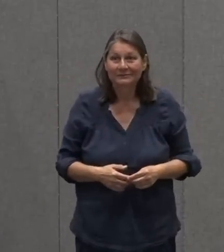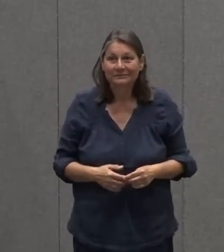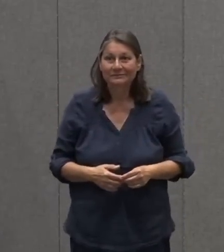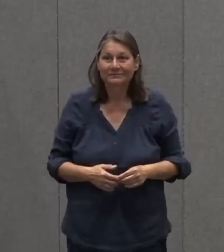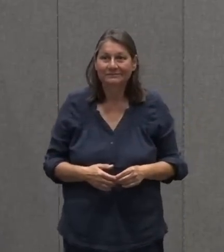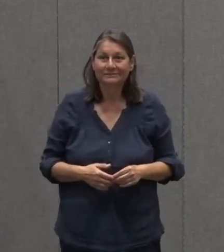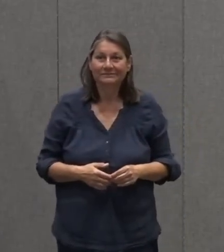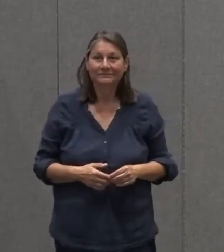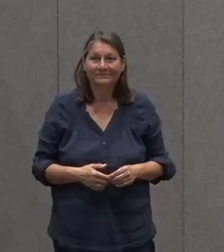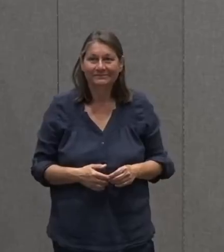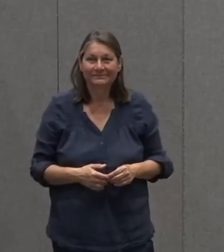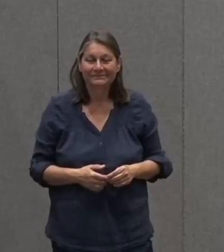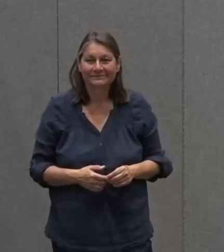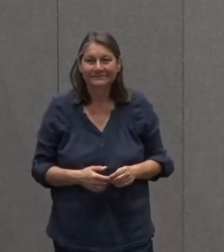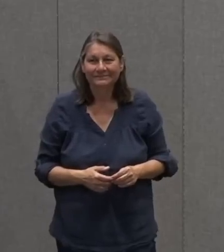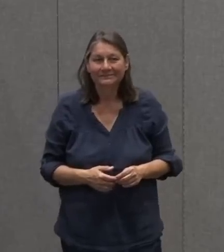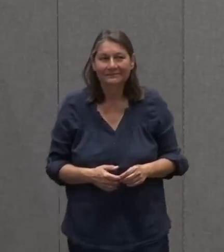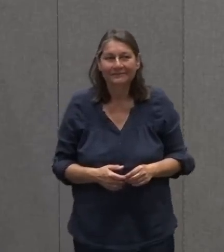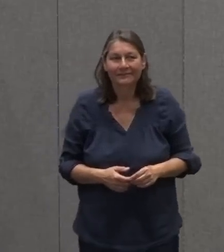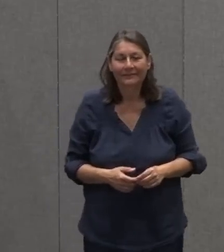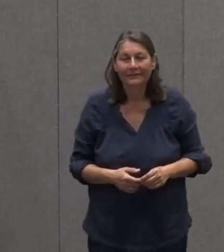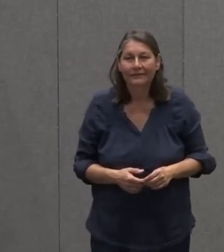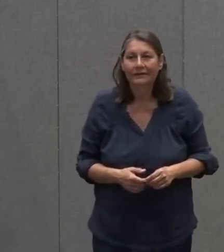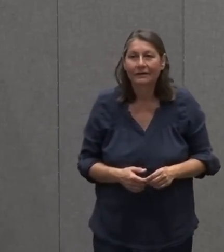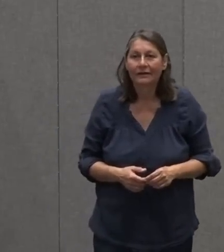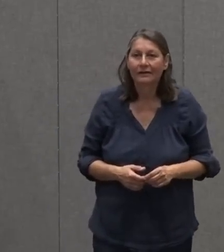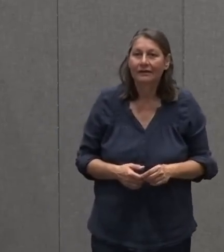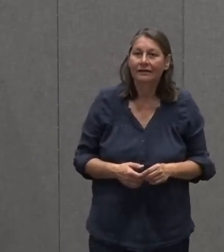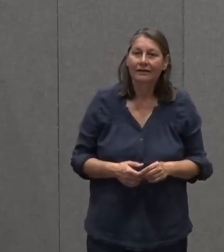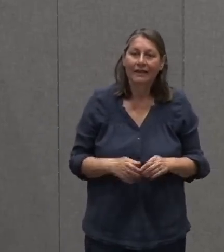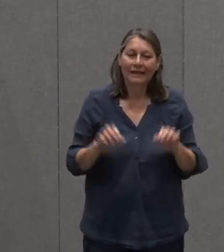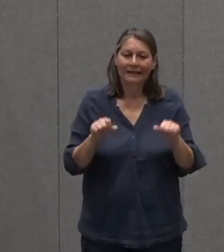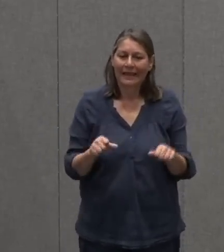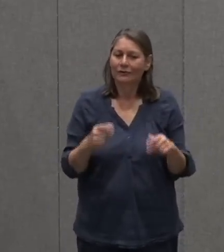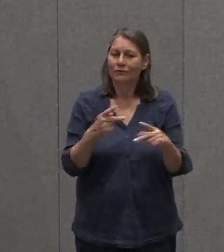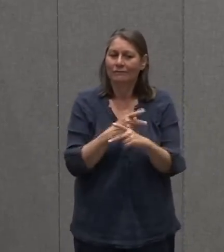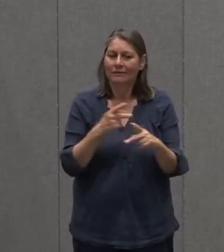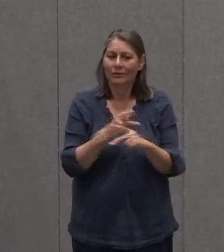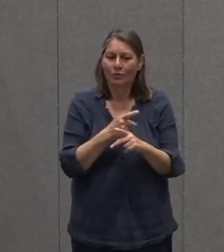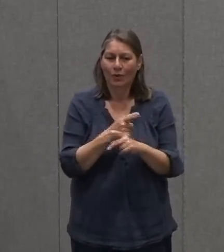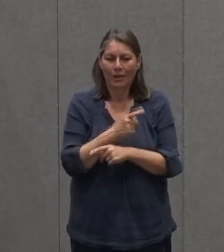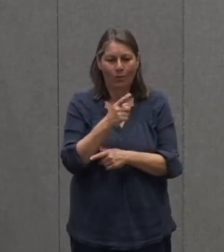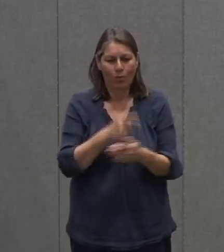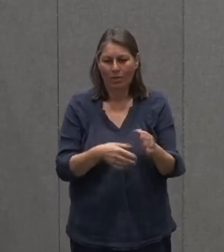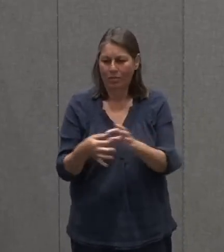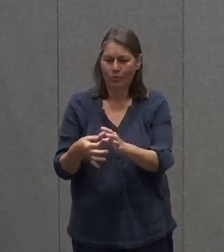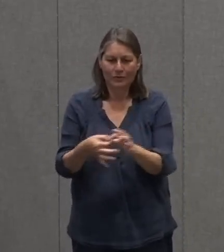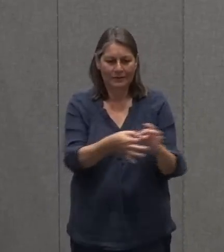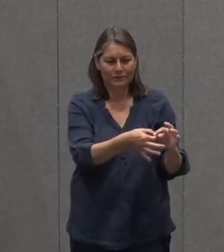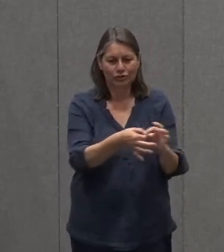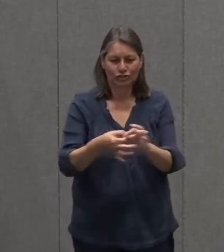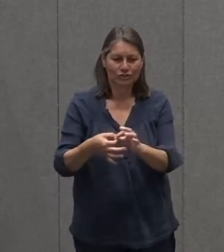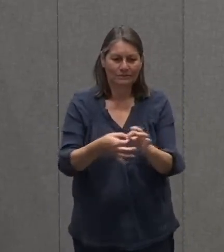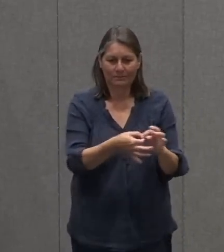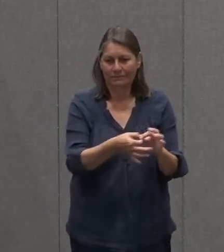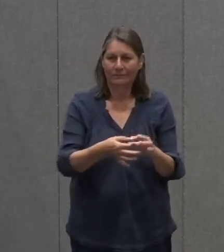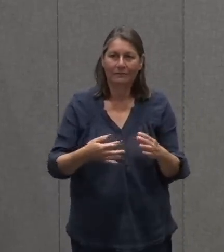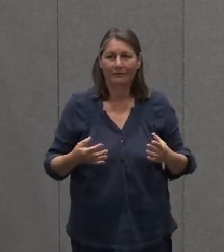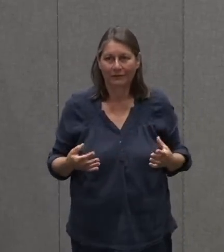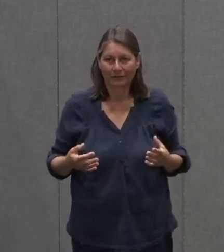that are playing board games. It's a little bit tricky. Could we figure out what this relationship or what this question is gonna get ready to ask us?